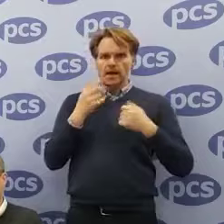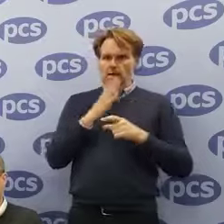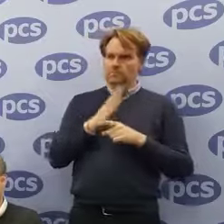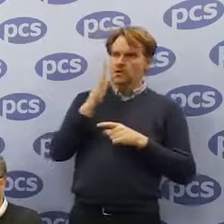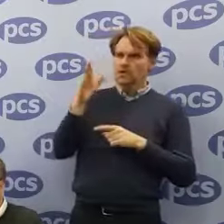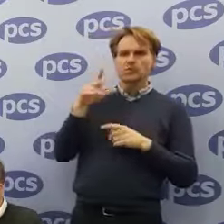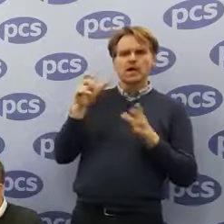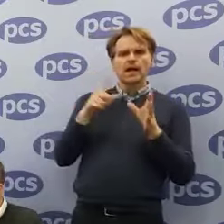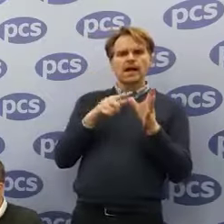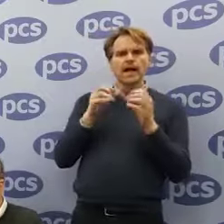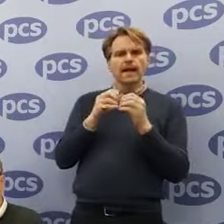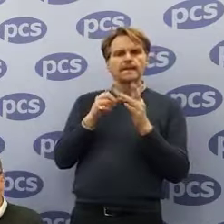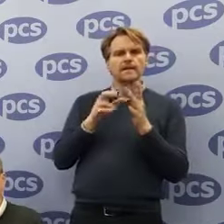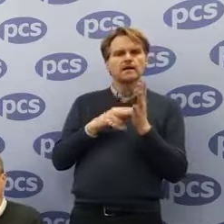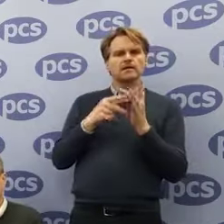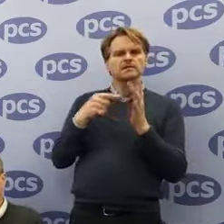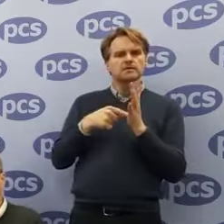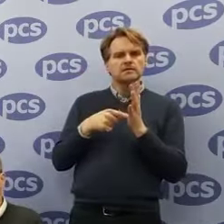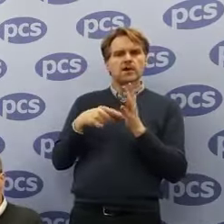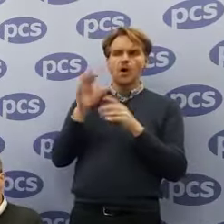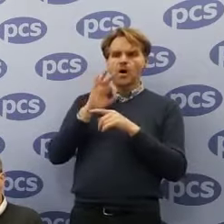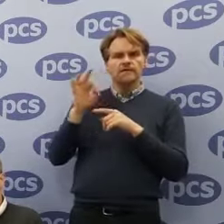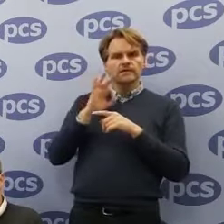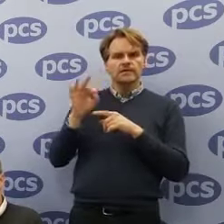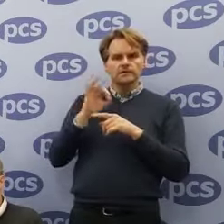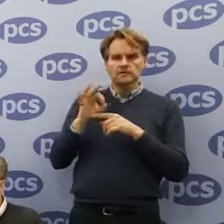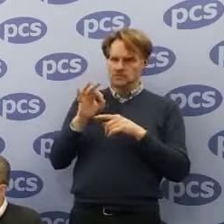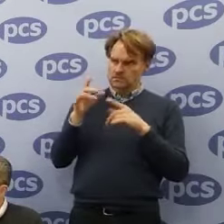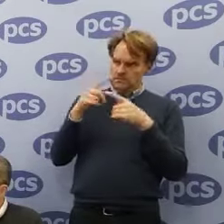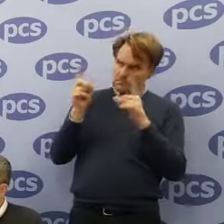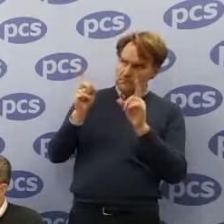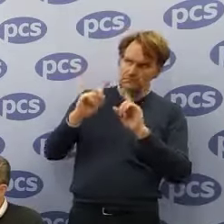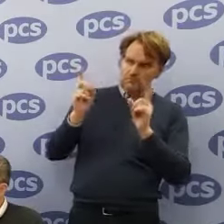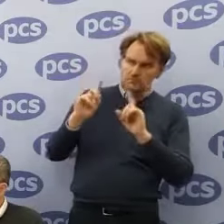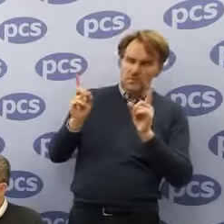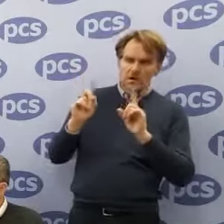ie all UK civil servants but we want to check with people that people agree with